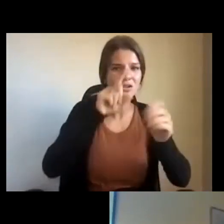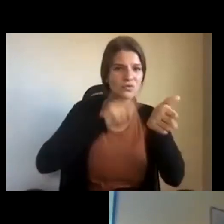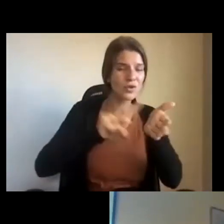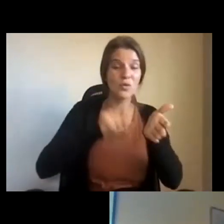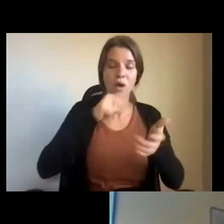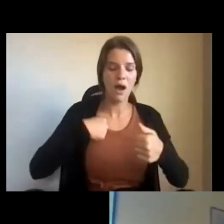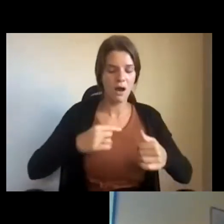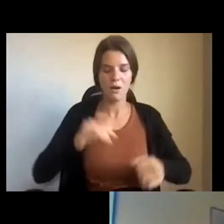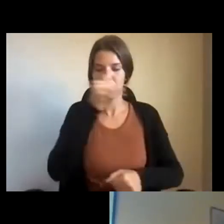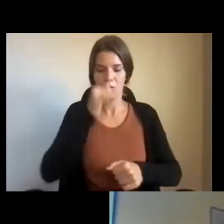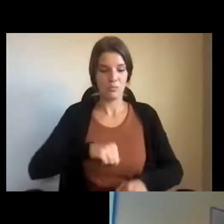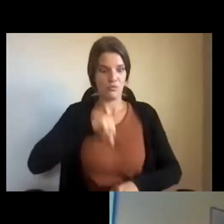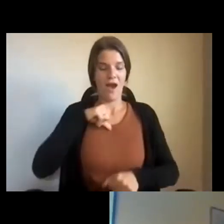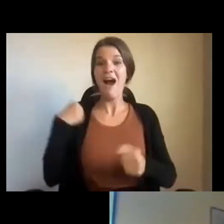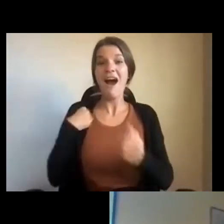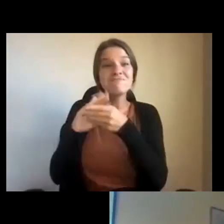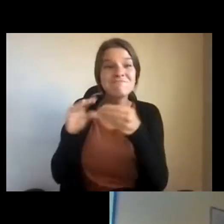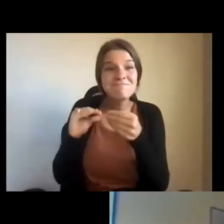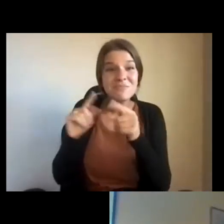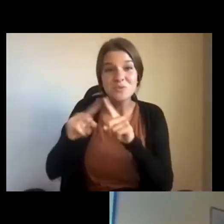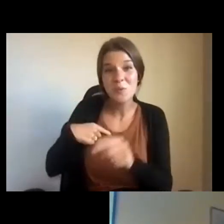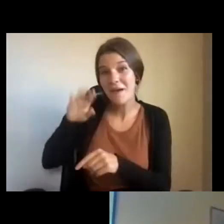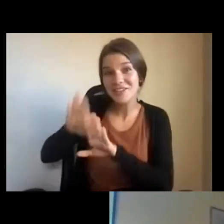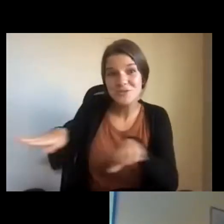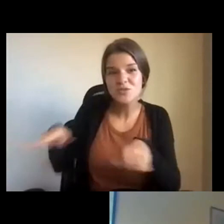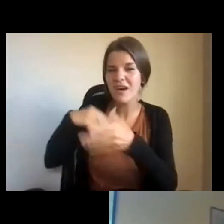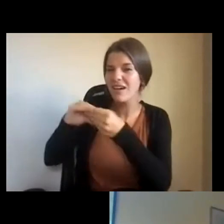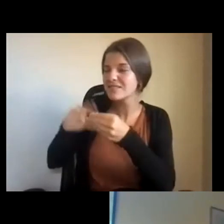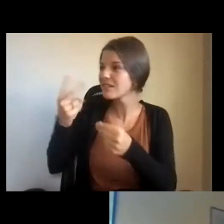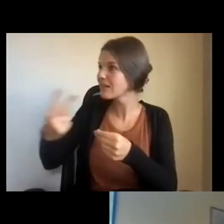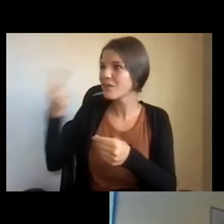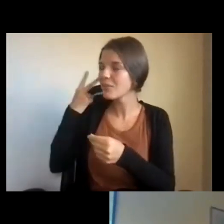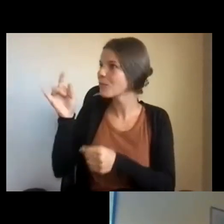to talk to my children about what is happening here. When we look back, I know as